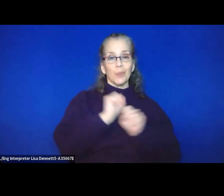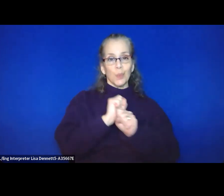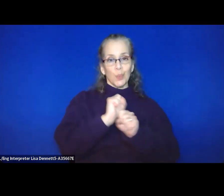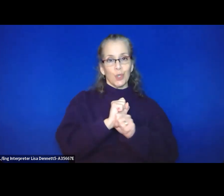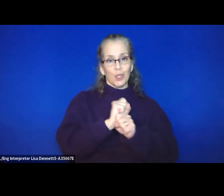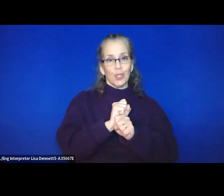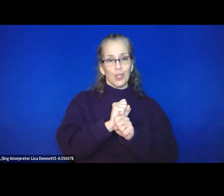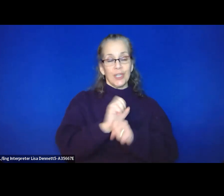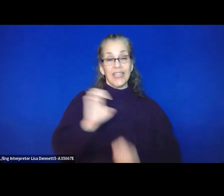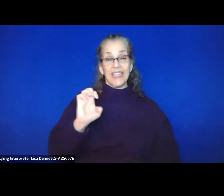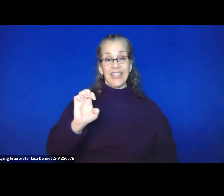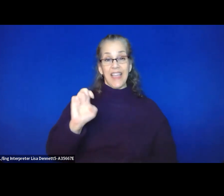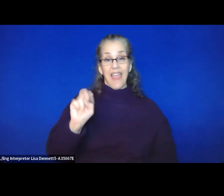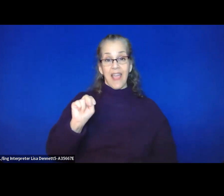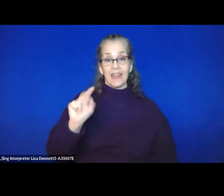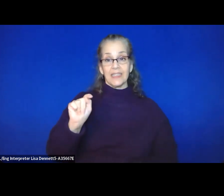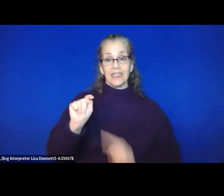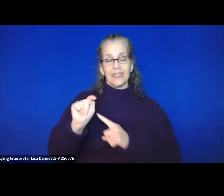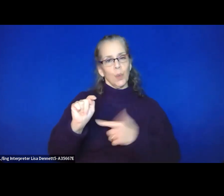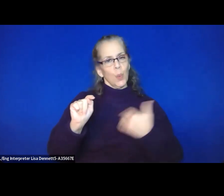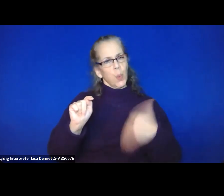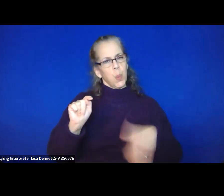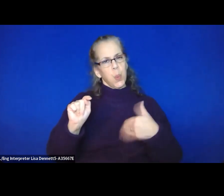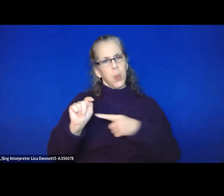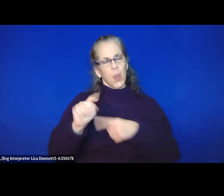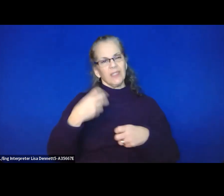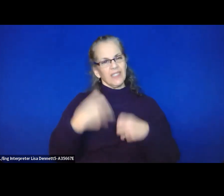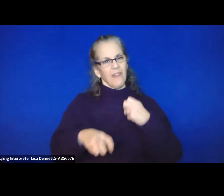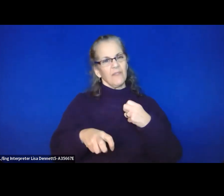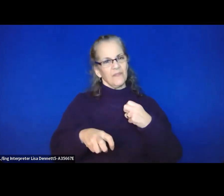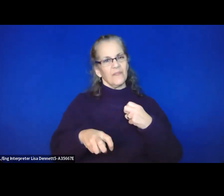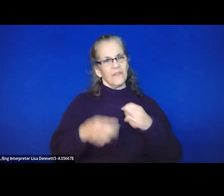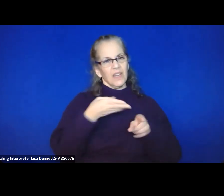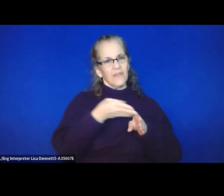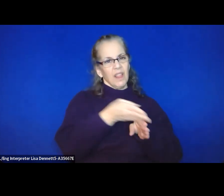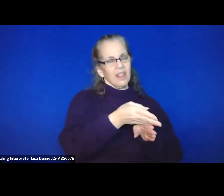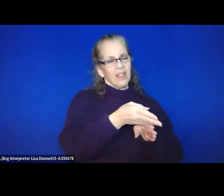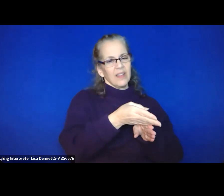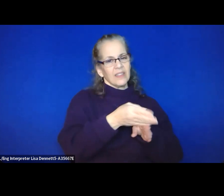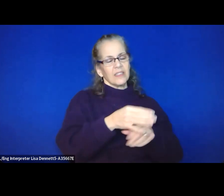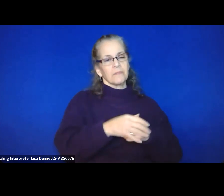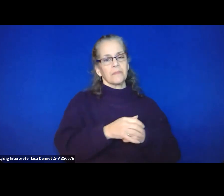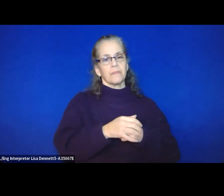subspecialty of medicine to get into. So a lot of these things that you hear along